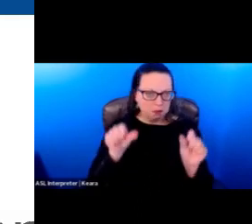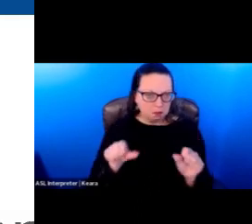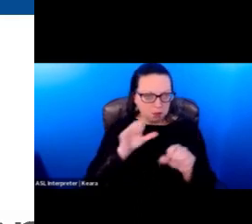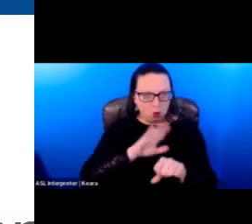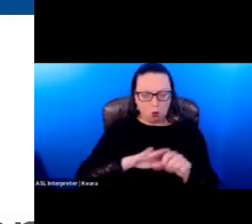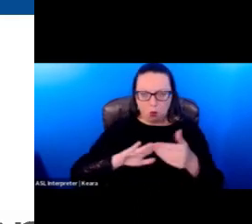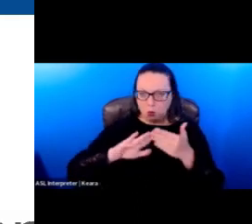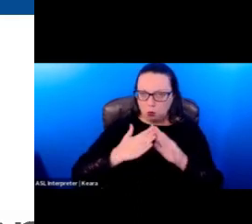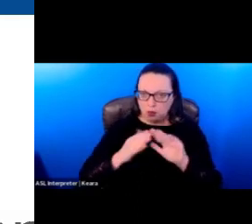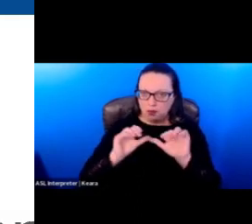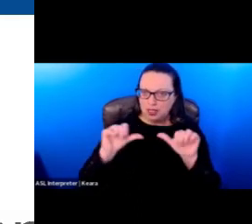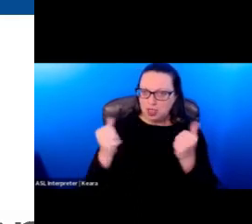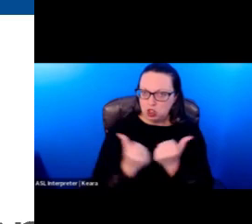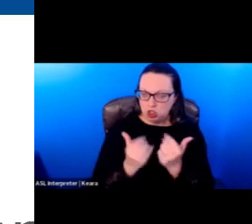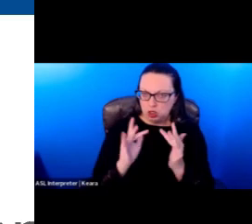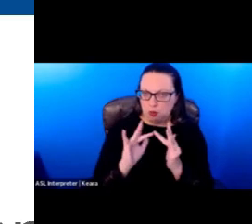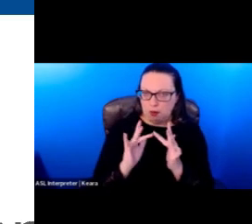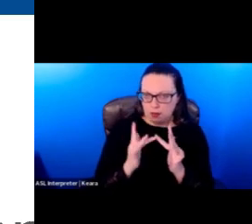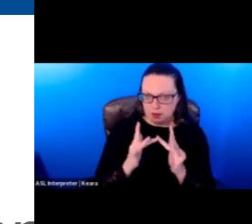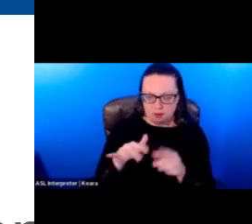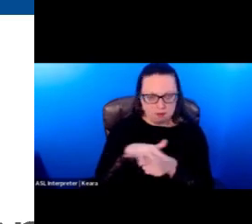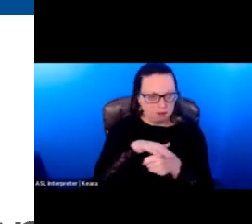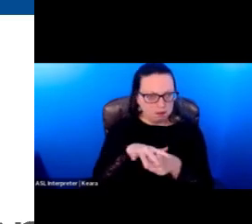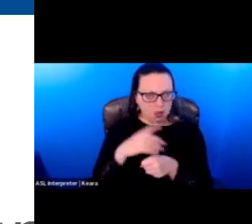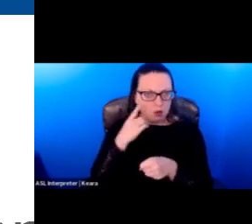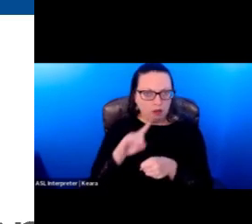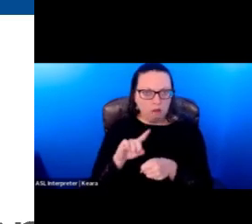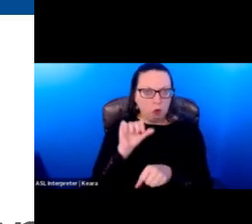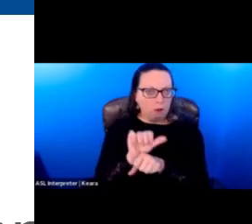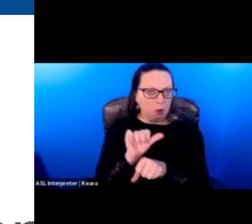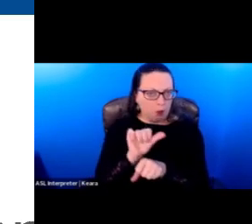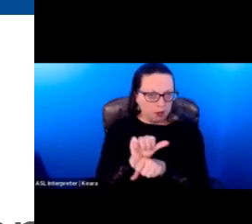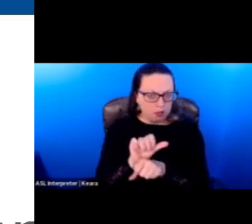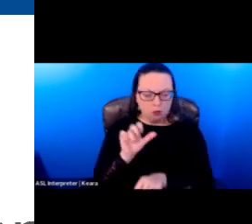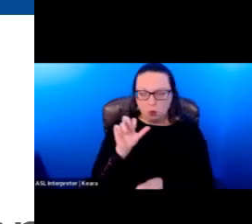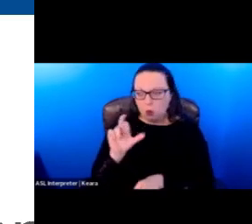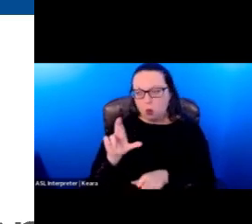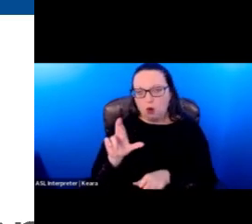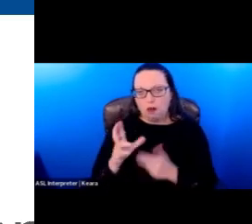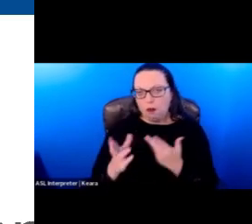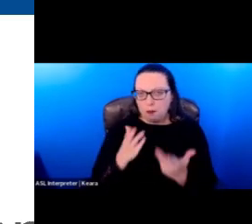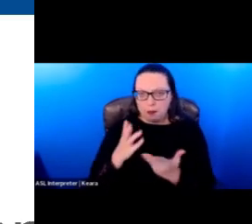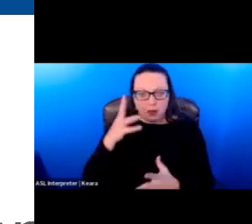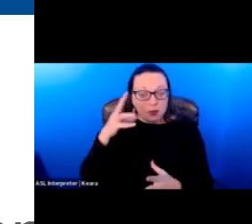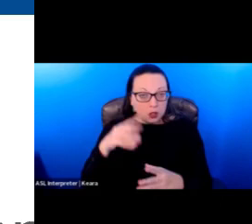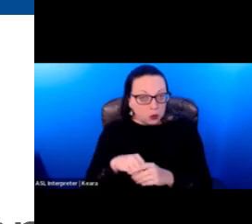agency's website in a area for employment. Or maybe they're included in some online